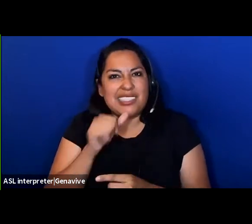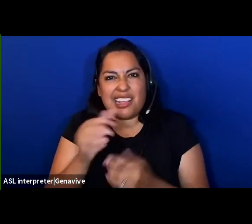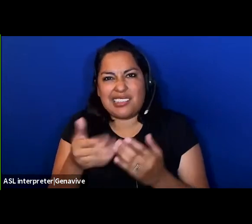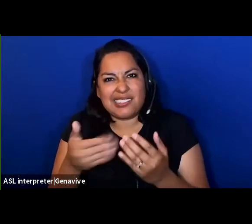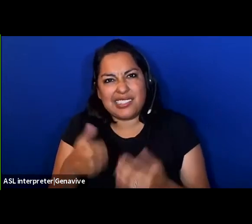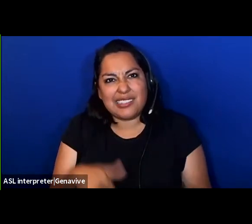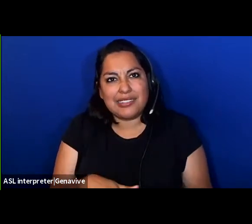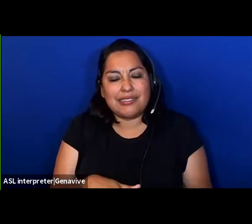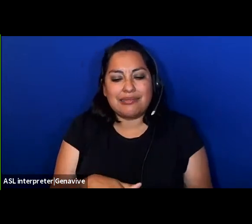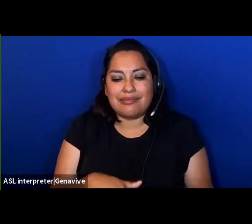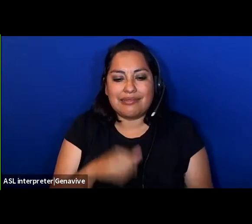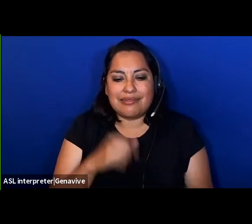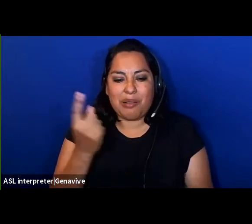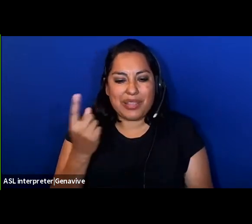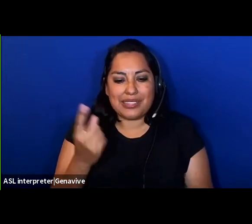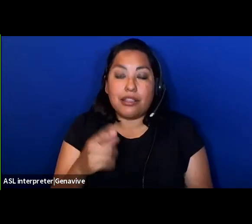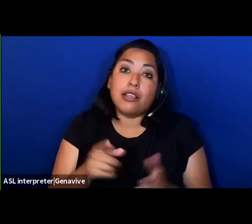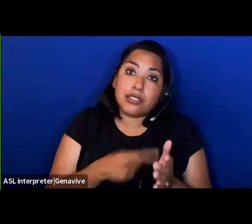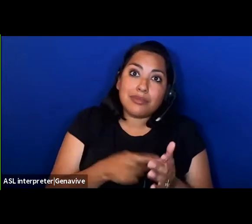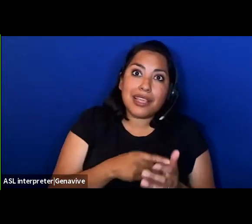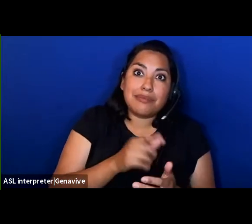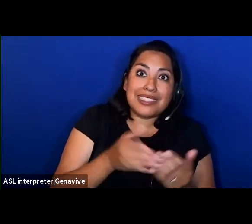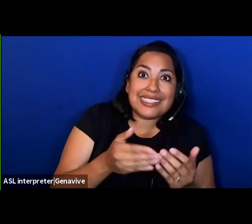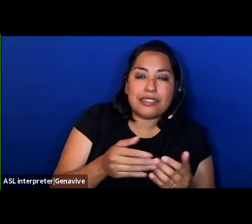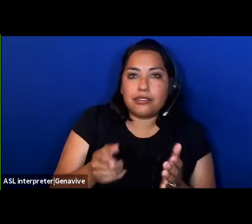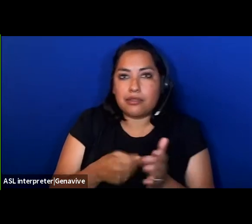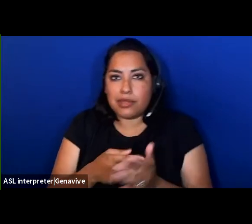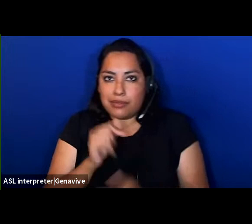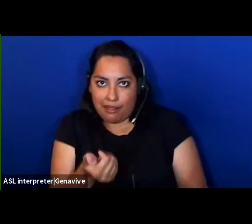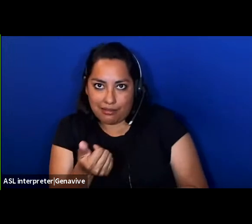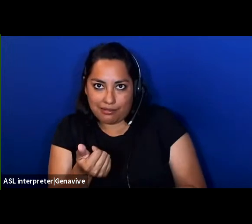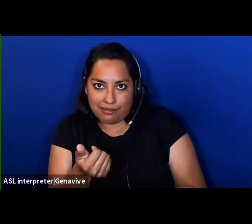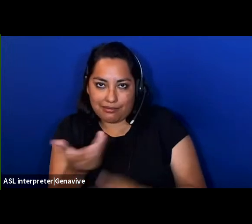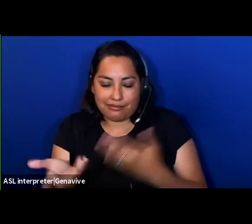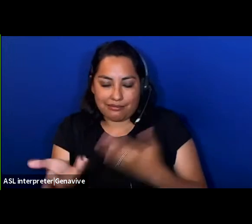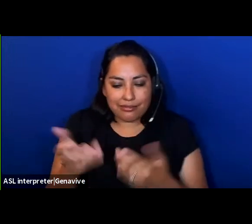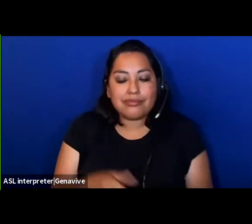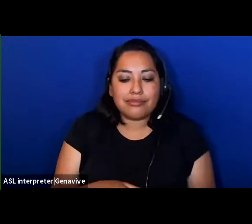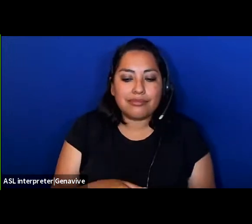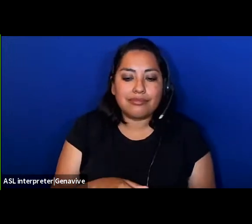always. Sometimes it is easy. Take care of yourselves.